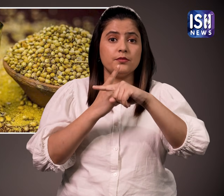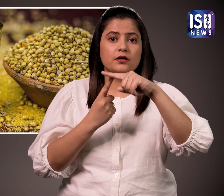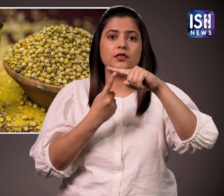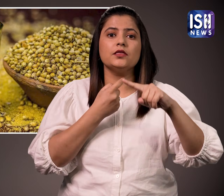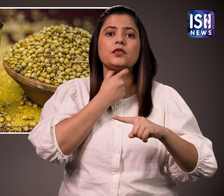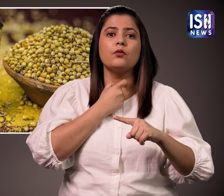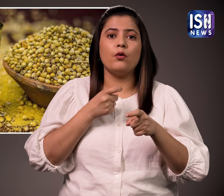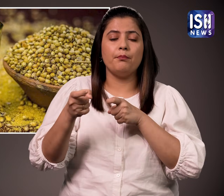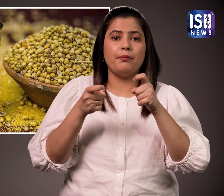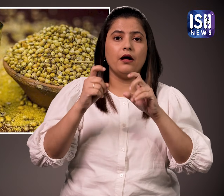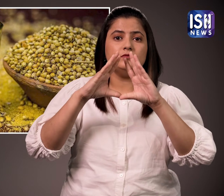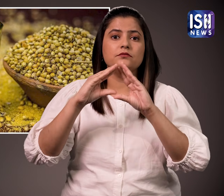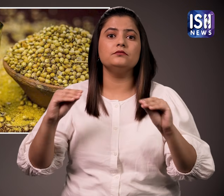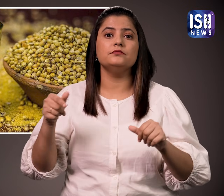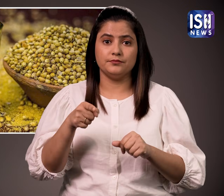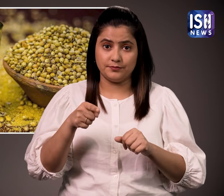This water also helps to maintain thyroid levels.